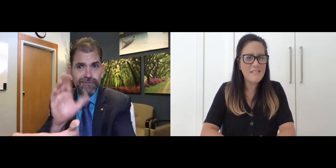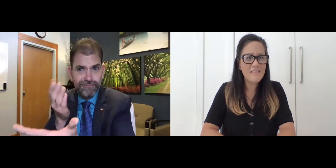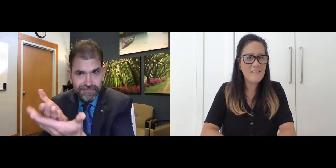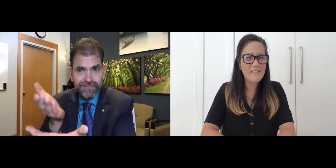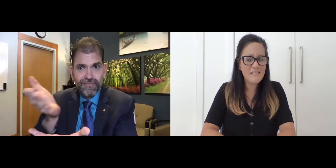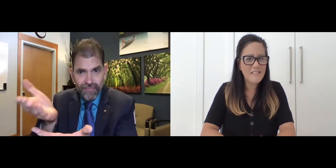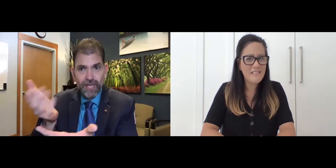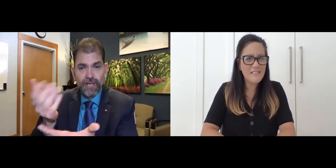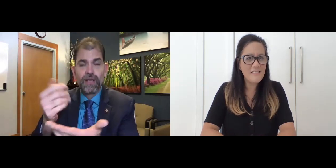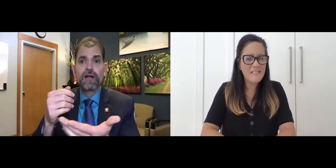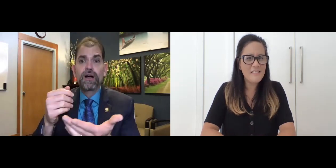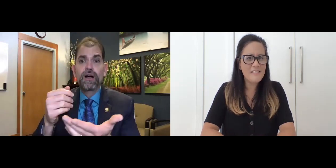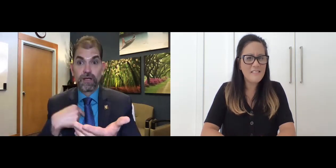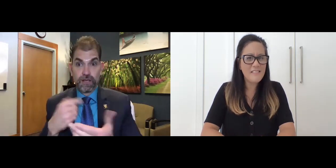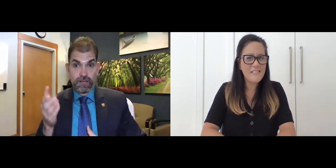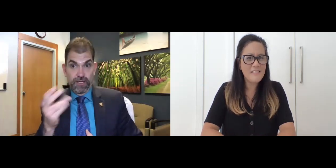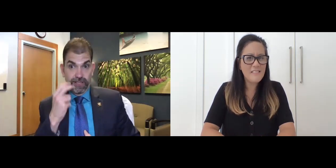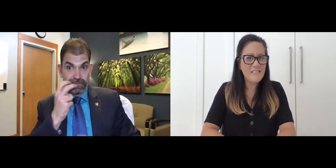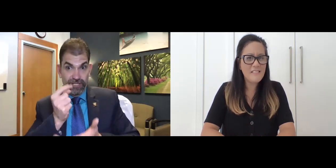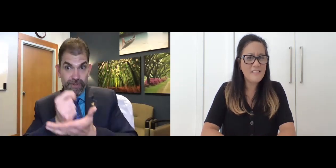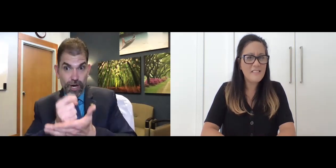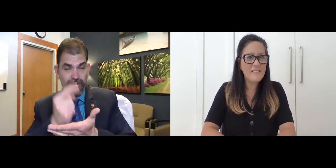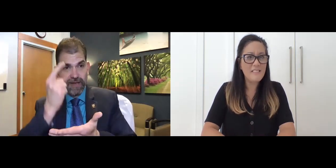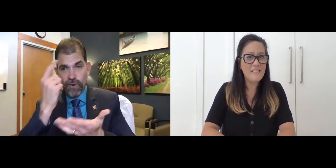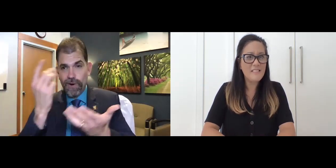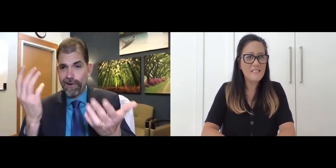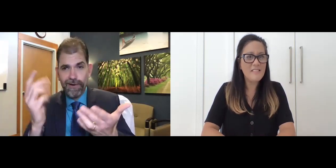on a three hour drive to a speech therapist